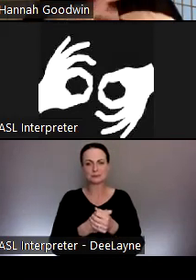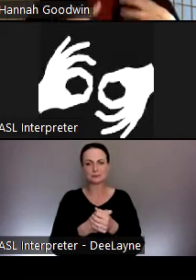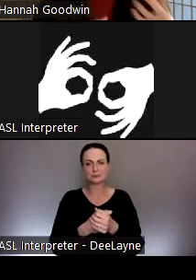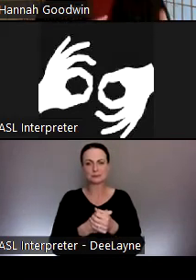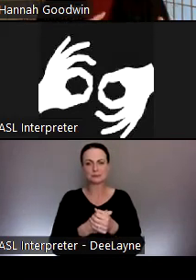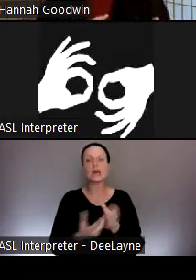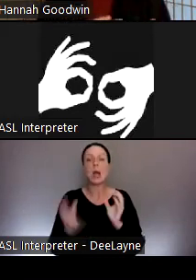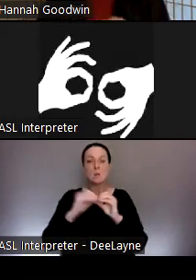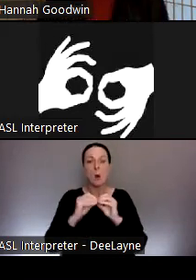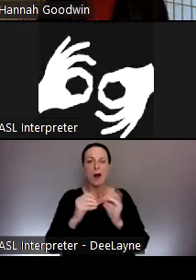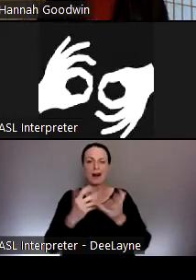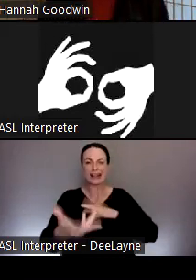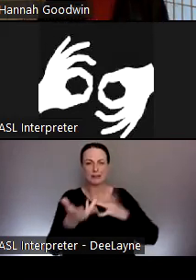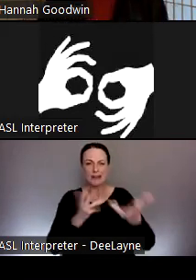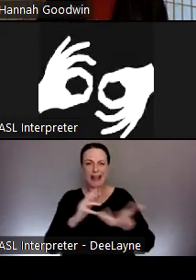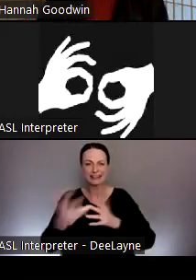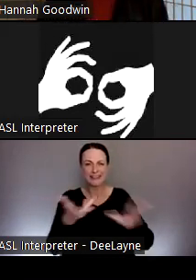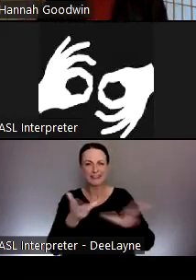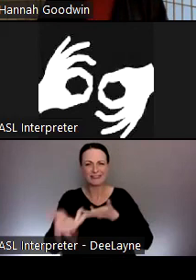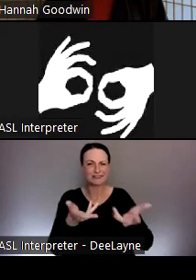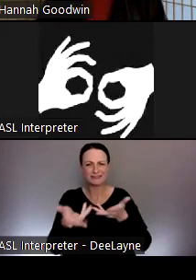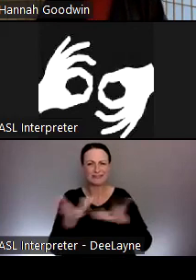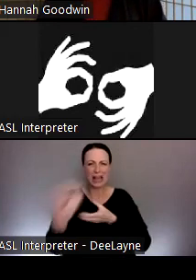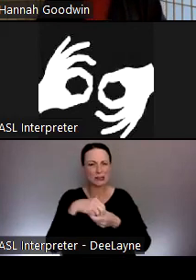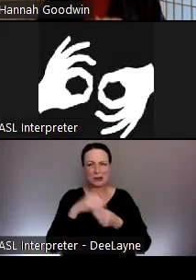more interactive, including, for example,